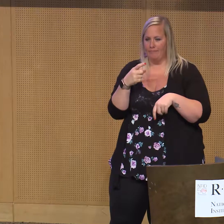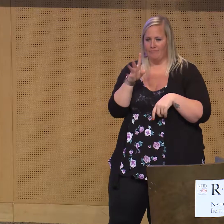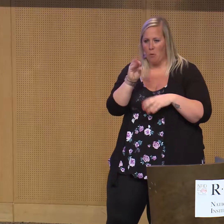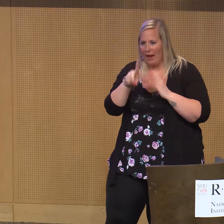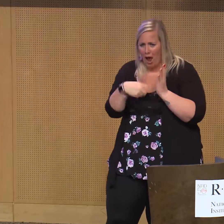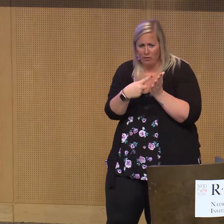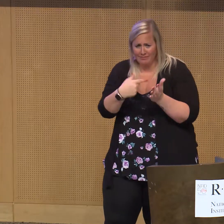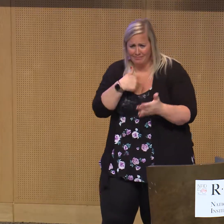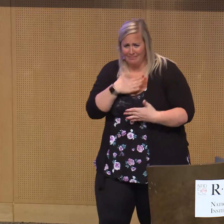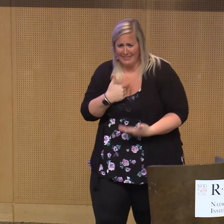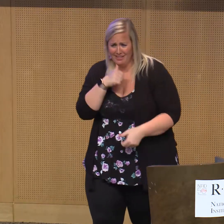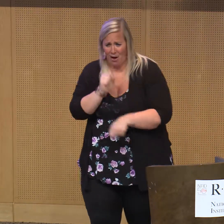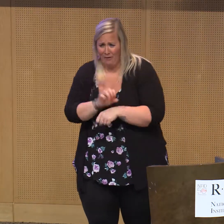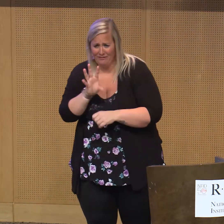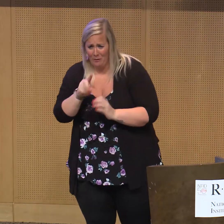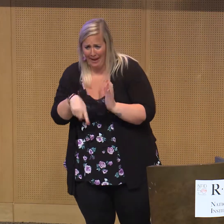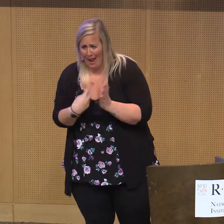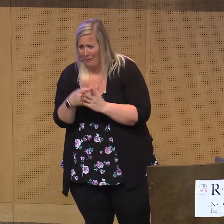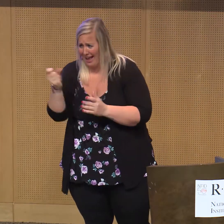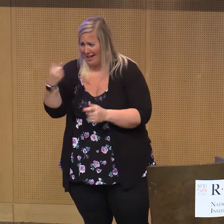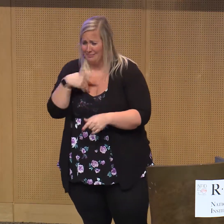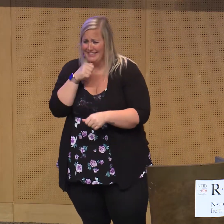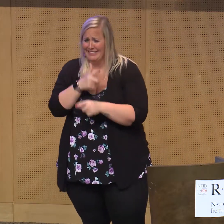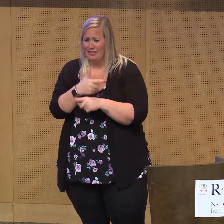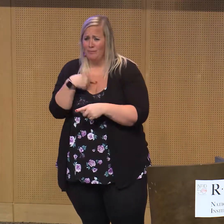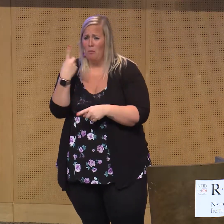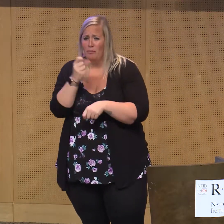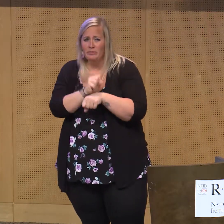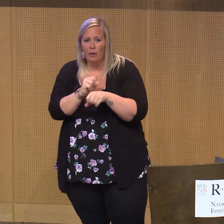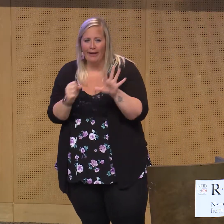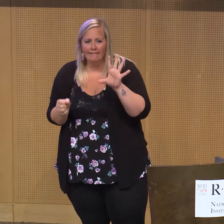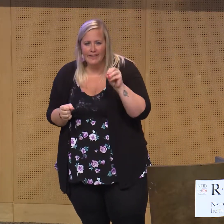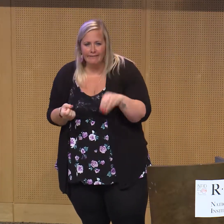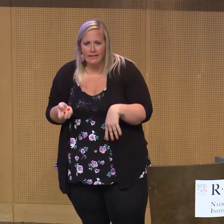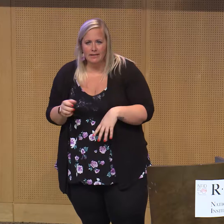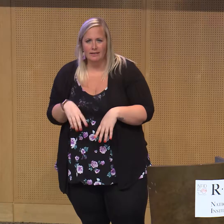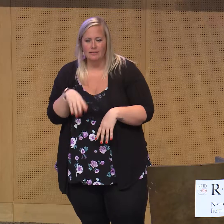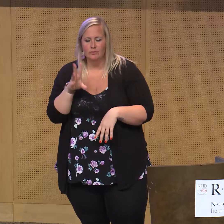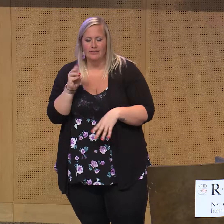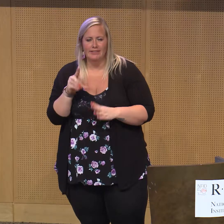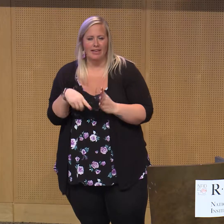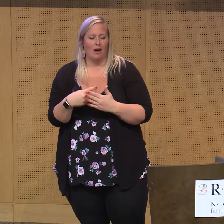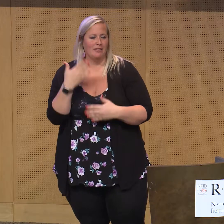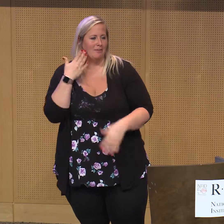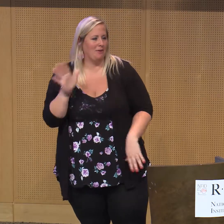So as a salaried person, I don't always work 40 hours a week. I asked my sister one time, and we both work 50,